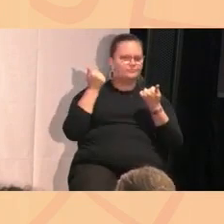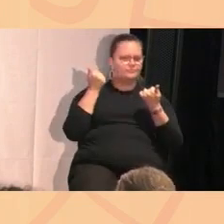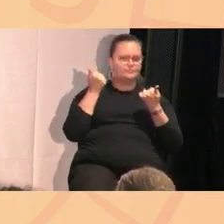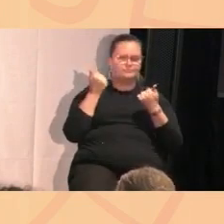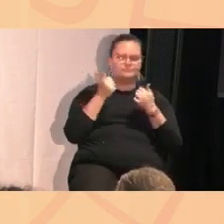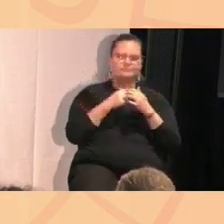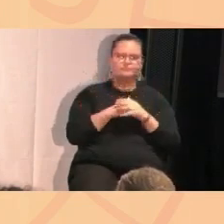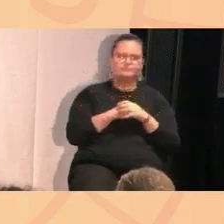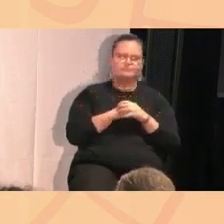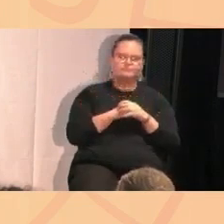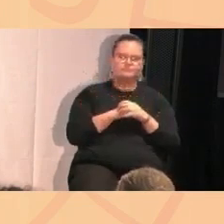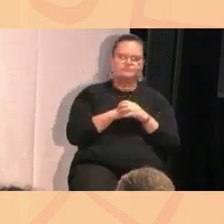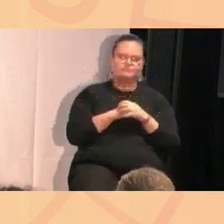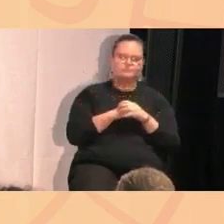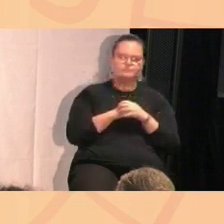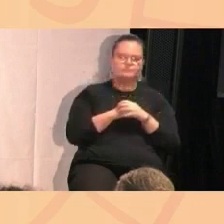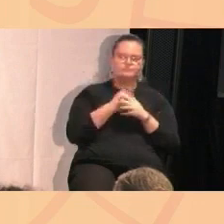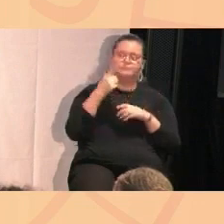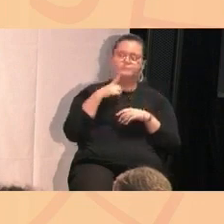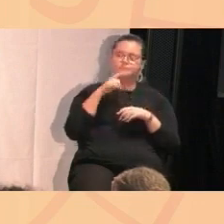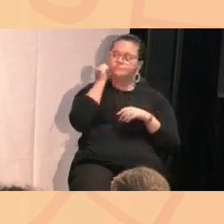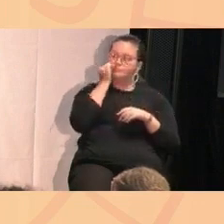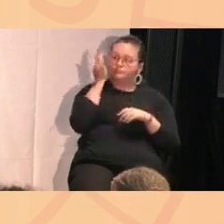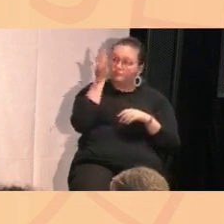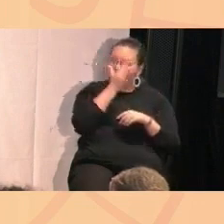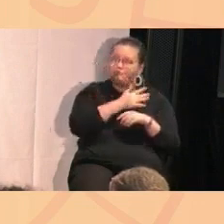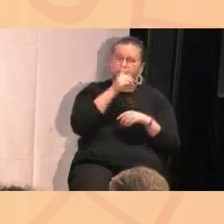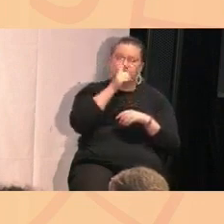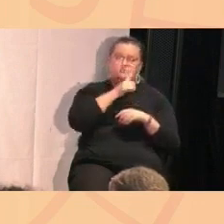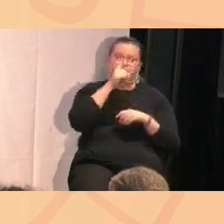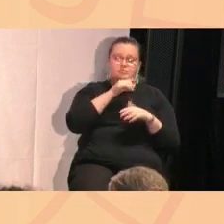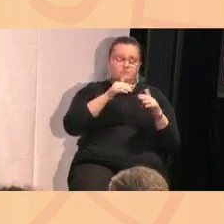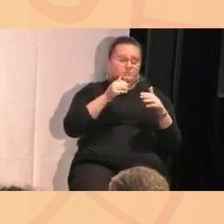we have the power to speak, we have the power to make contributions ourselves.